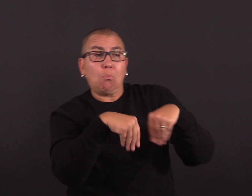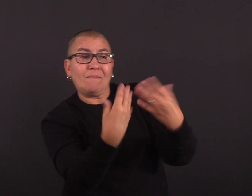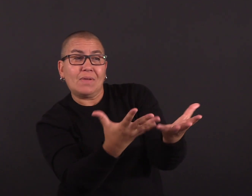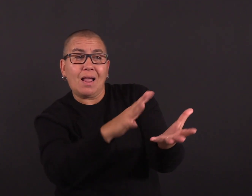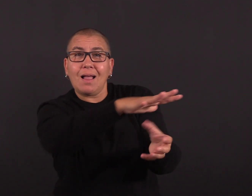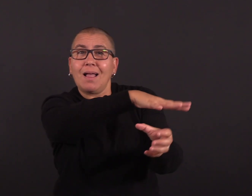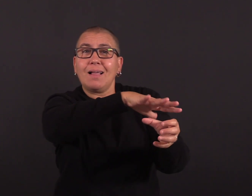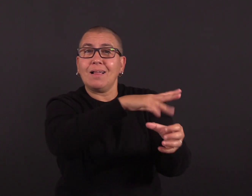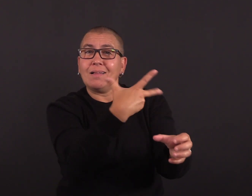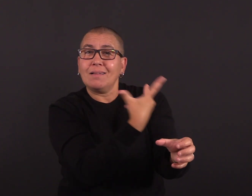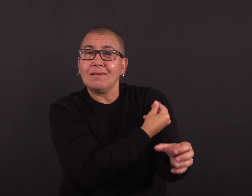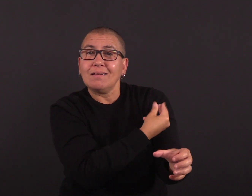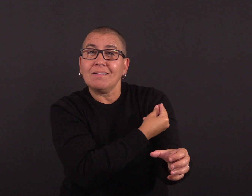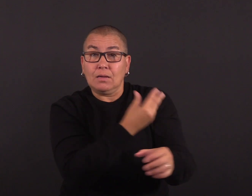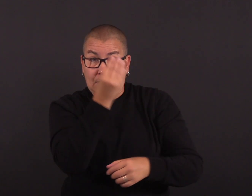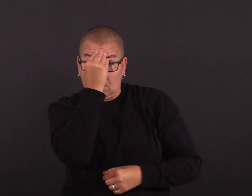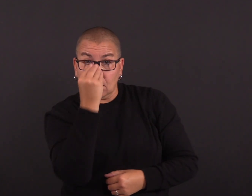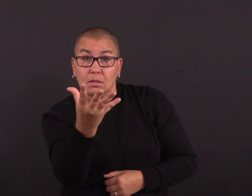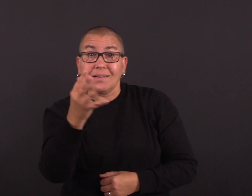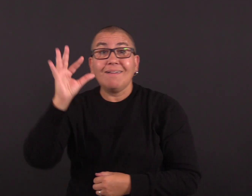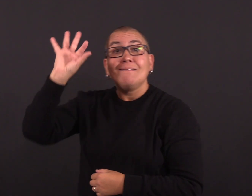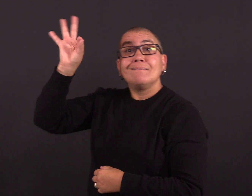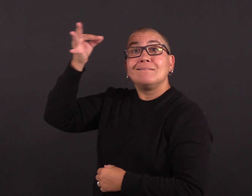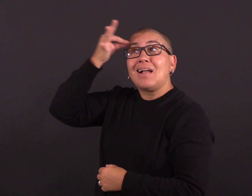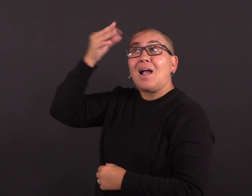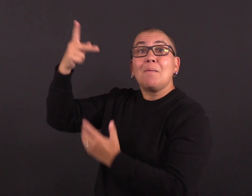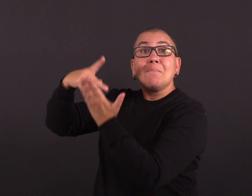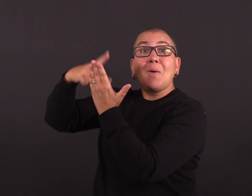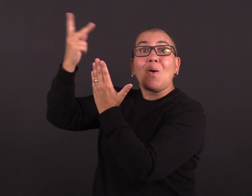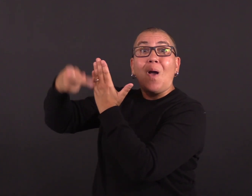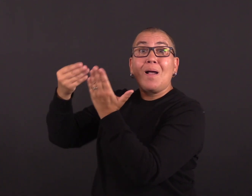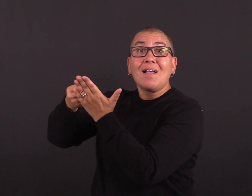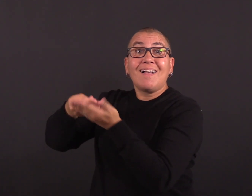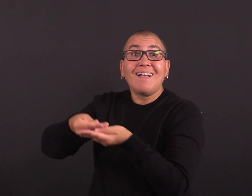a balance there," said Jessica Monroe, who leads the vaccine distribution team for the